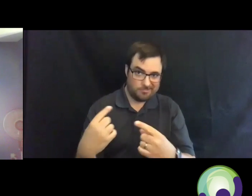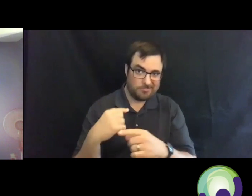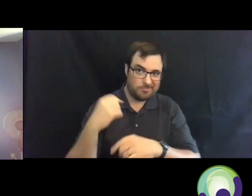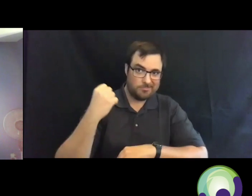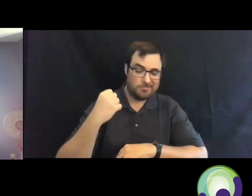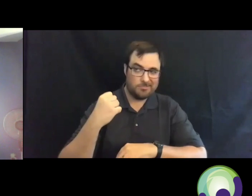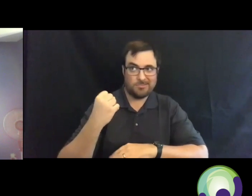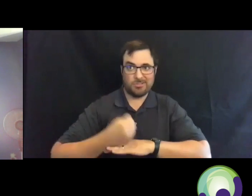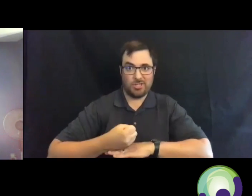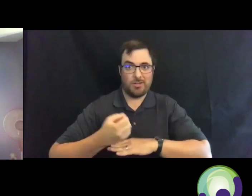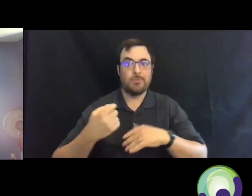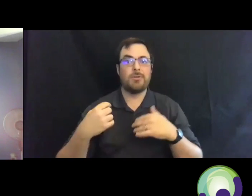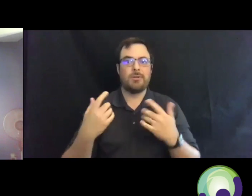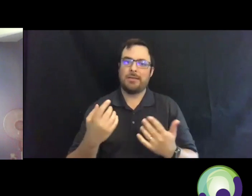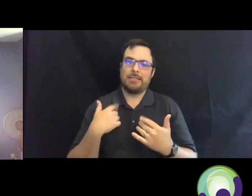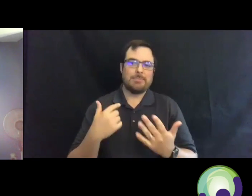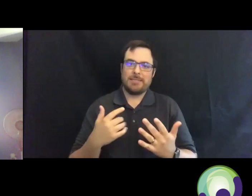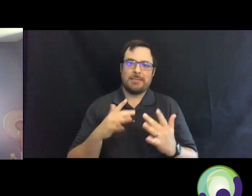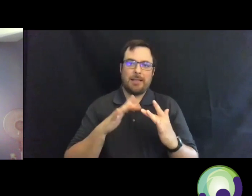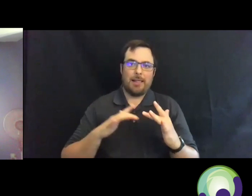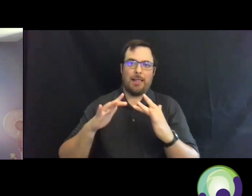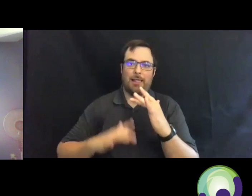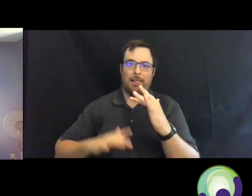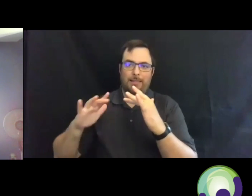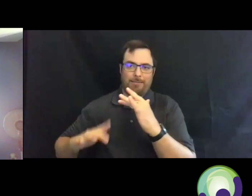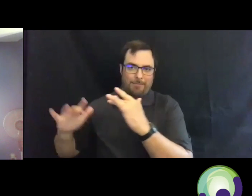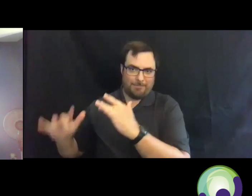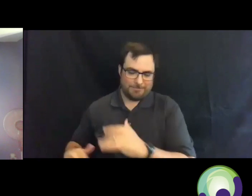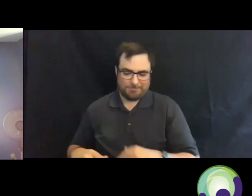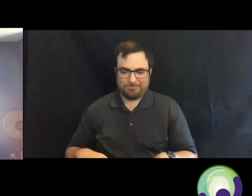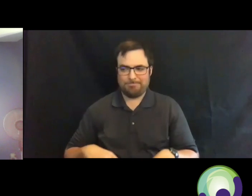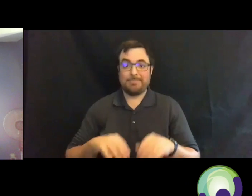and it's been inconsistent. The best thing is as you already